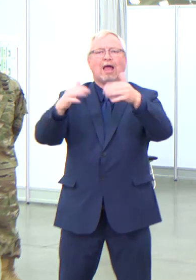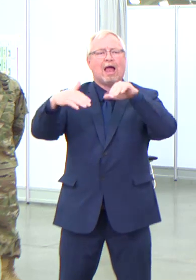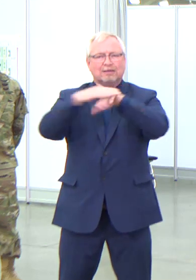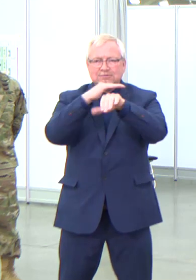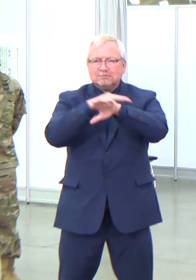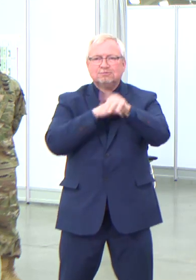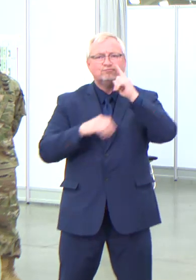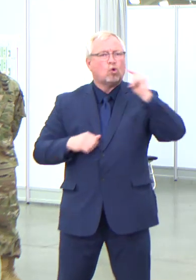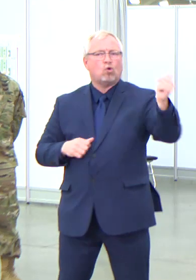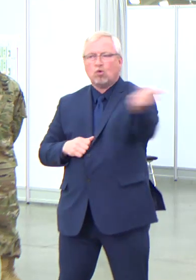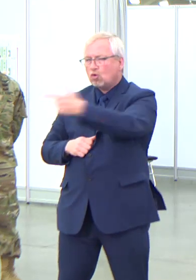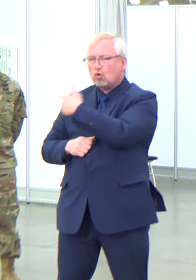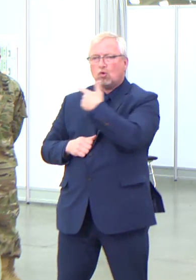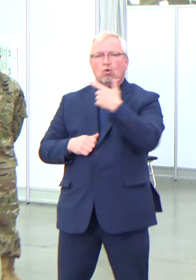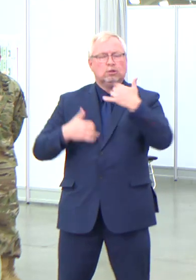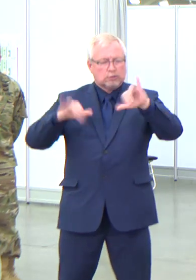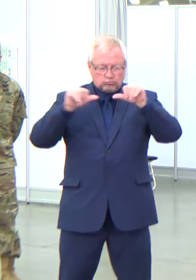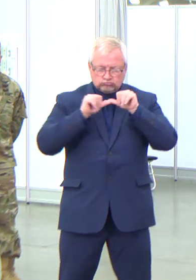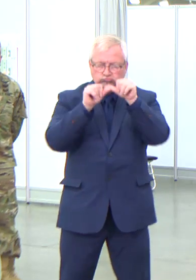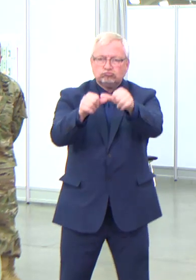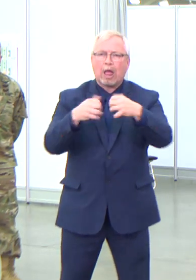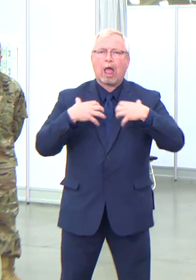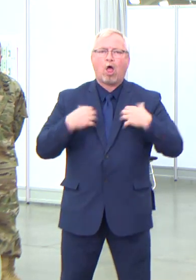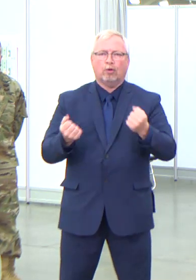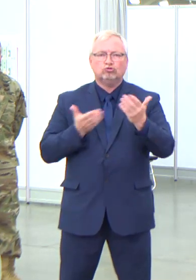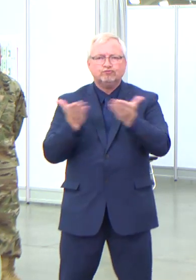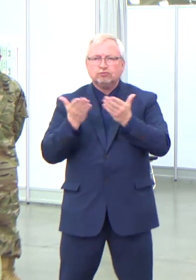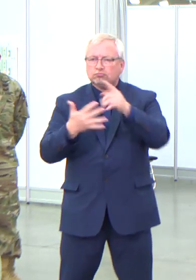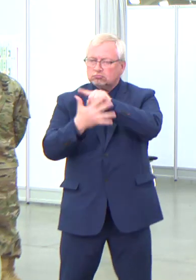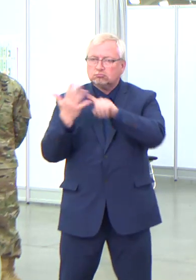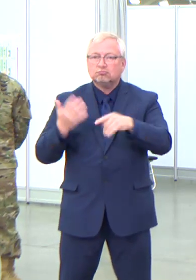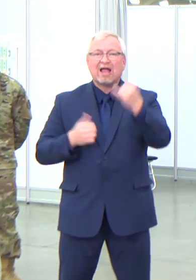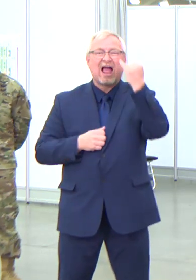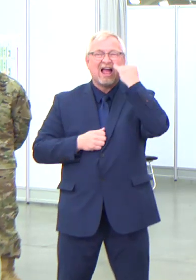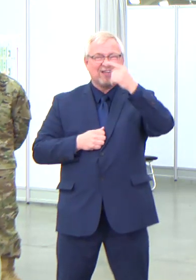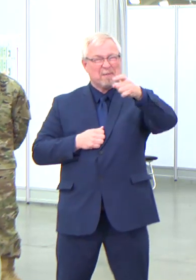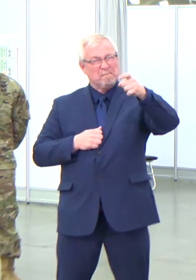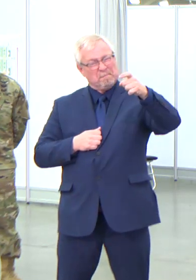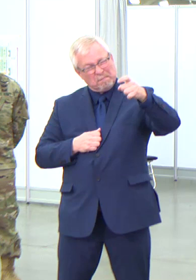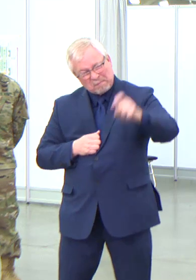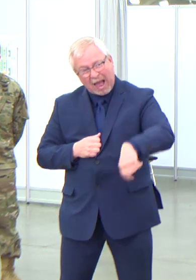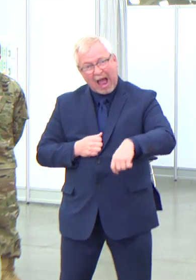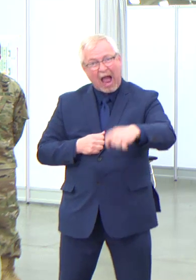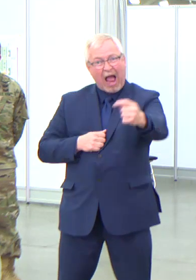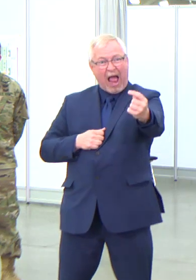this pandemic. We still have access when face-to-face interactions are